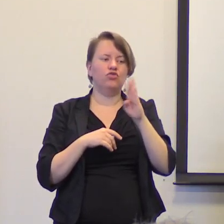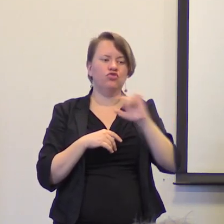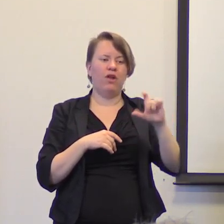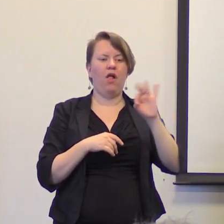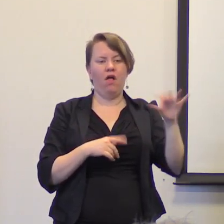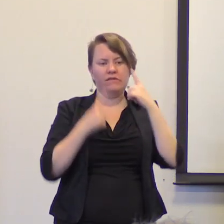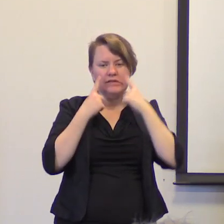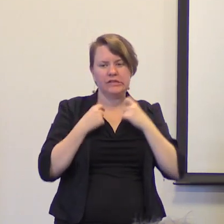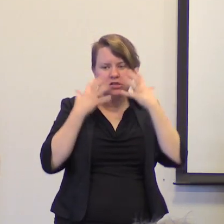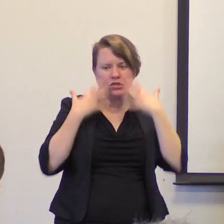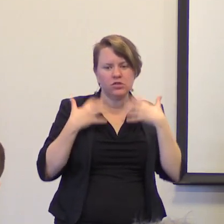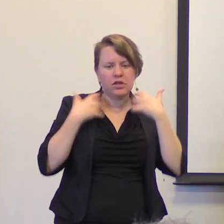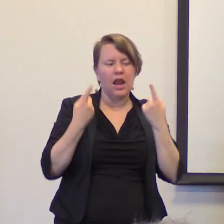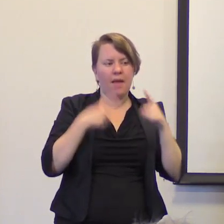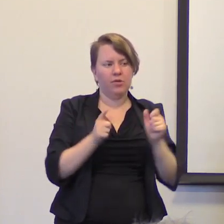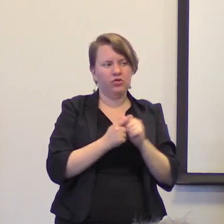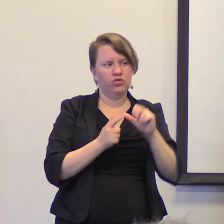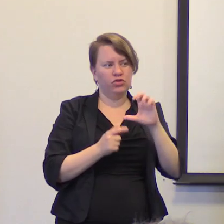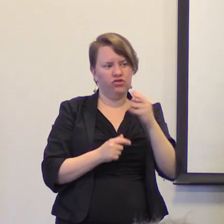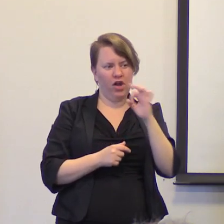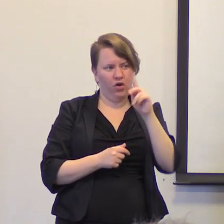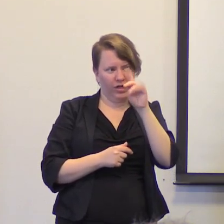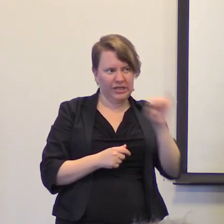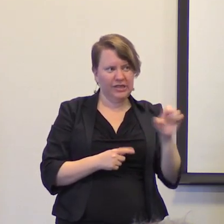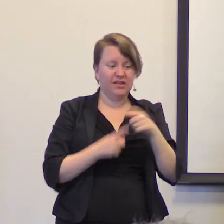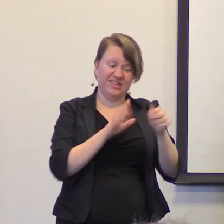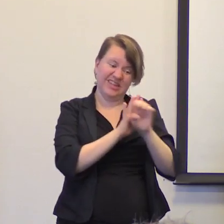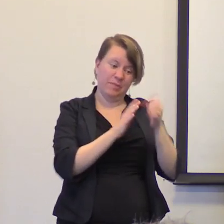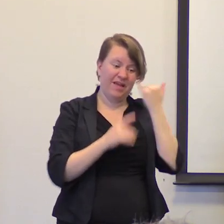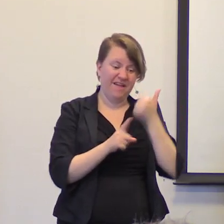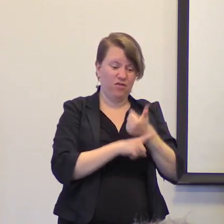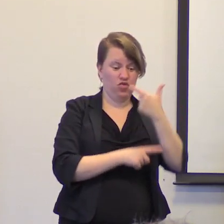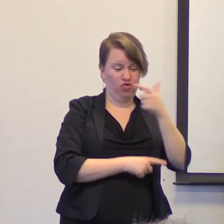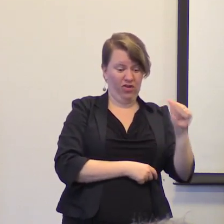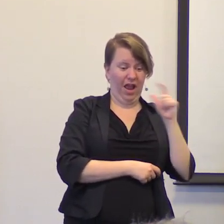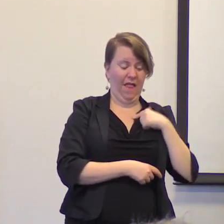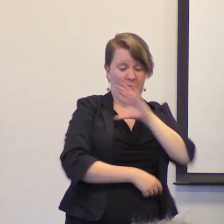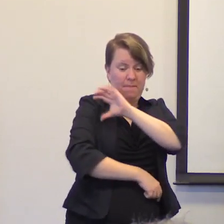Susan Herman: It happened in the Cherokees. There's an example that whether Georgia had the power to kick out the Cherokees ... Went